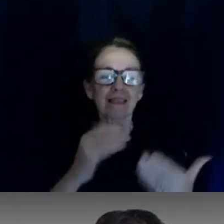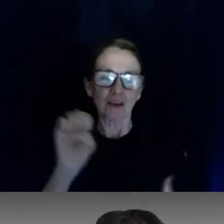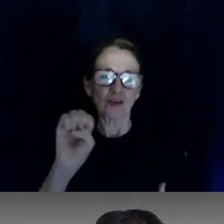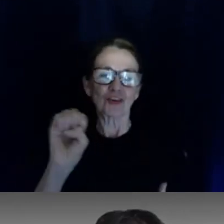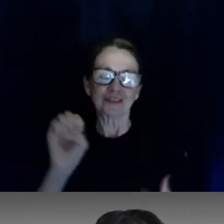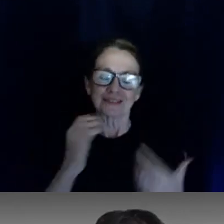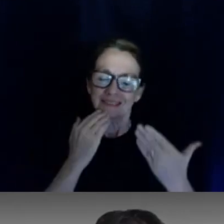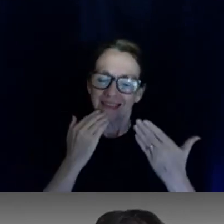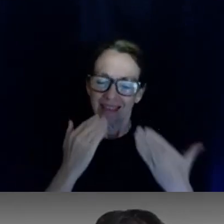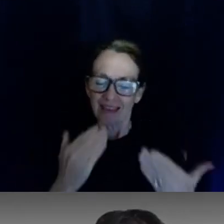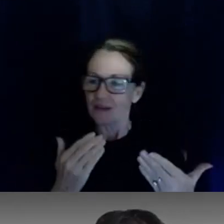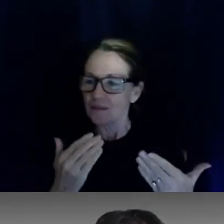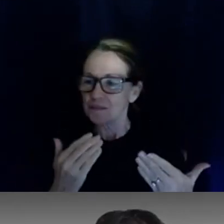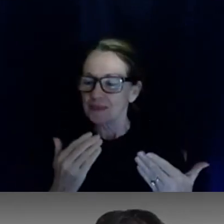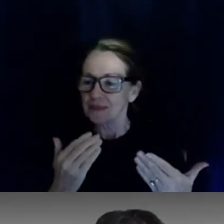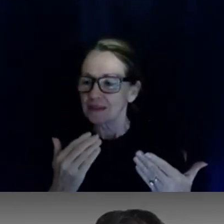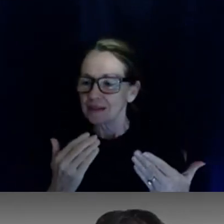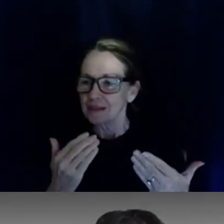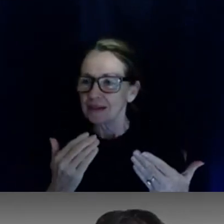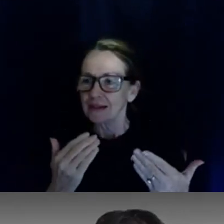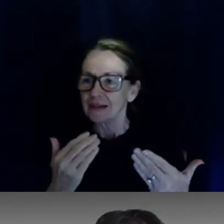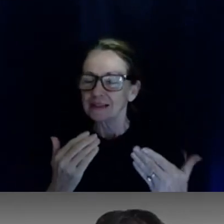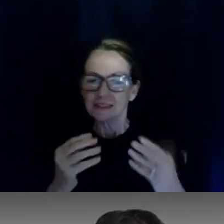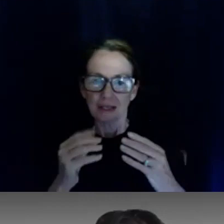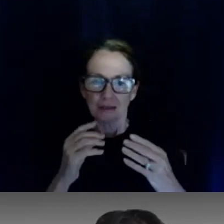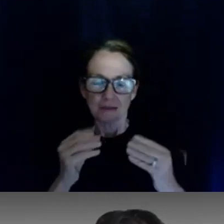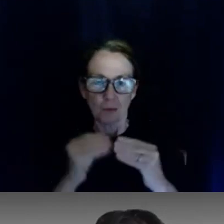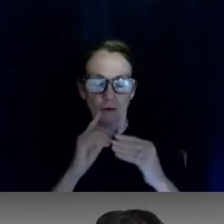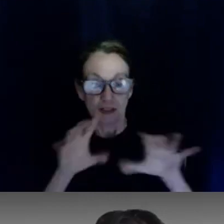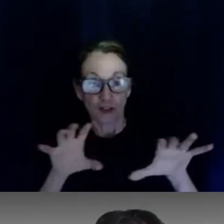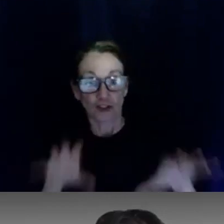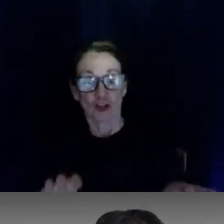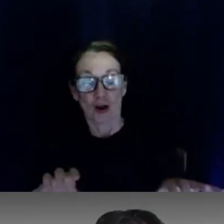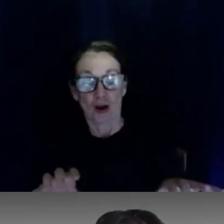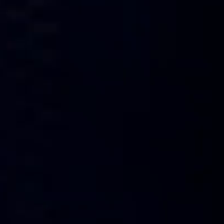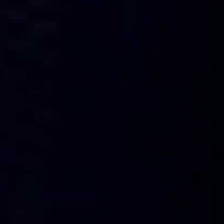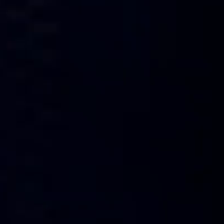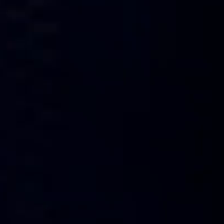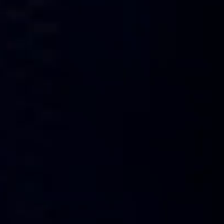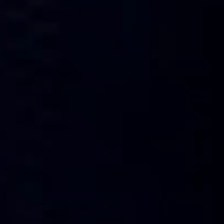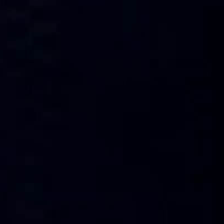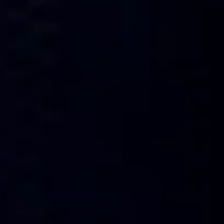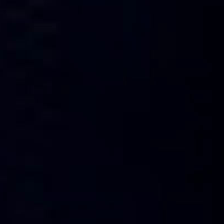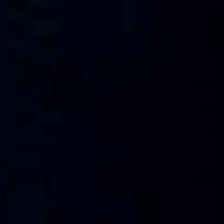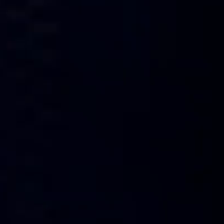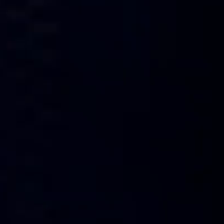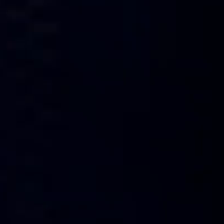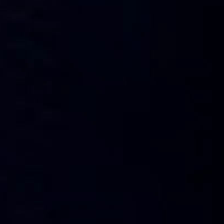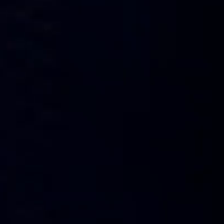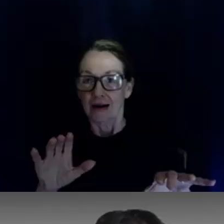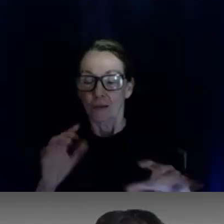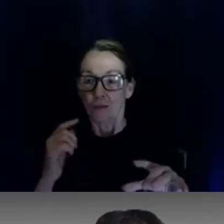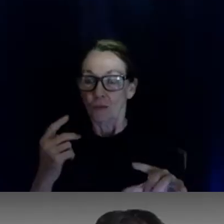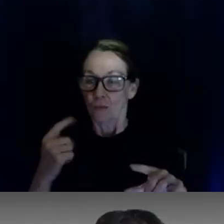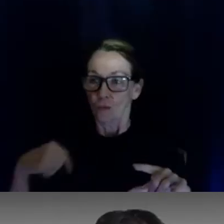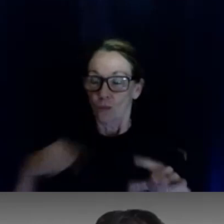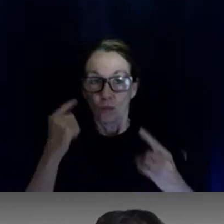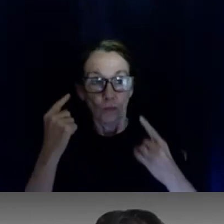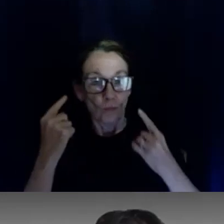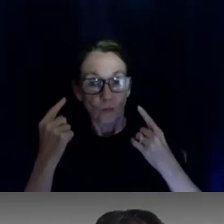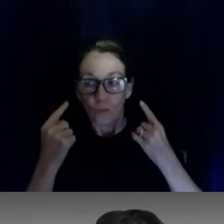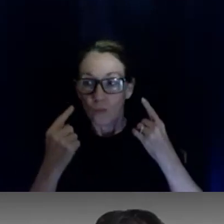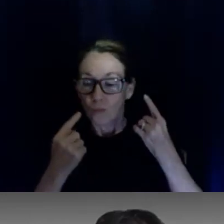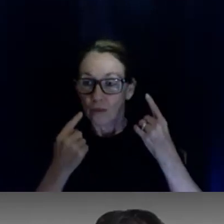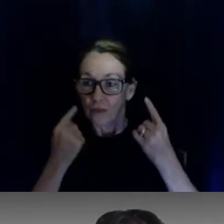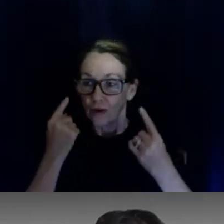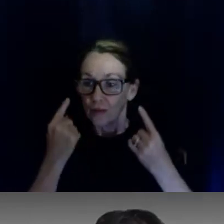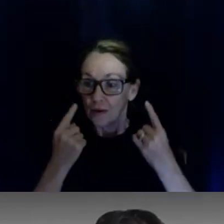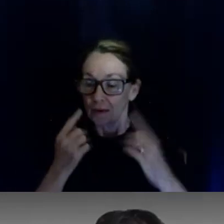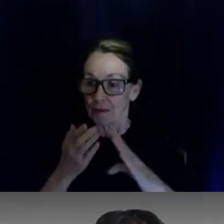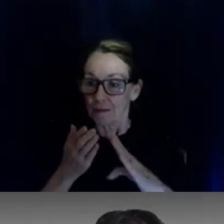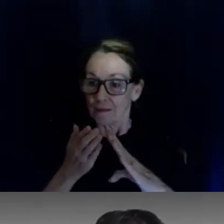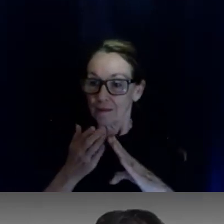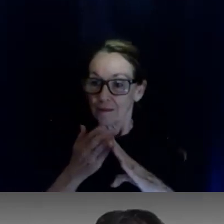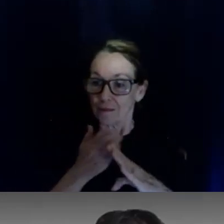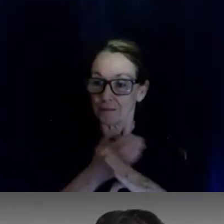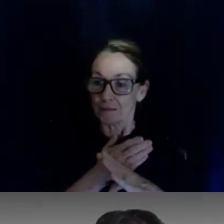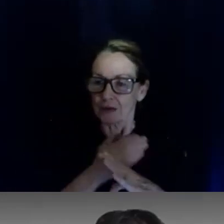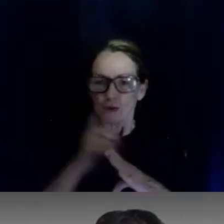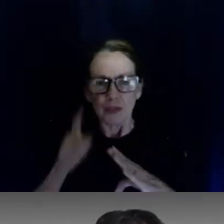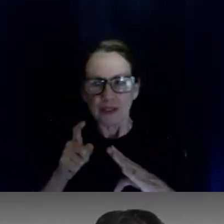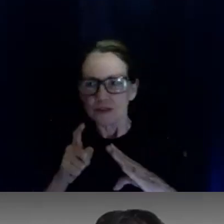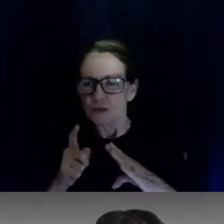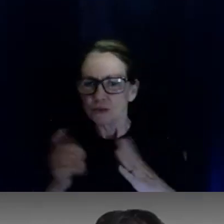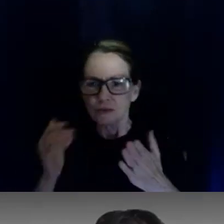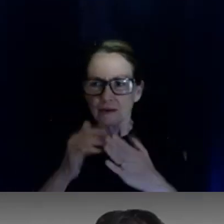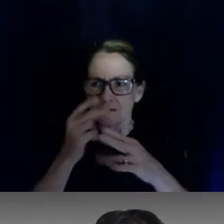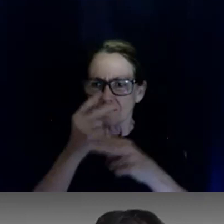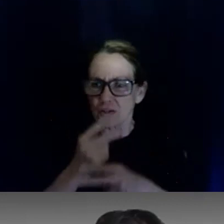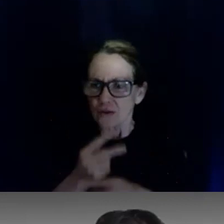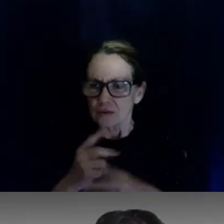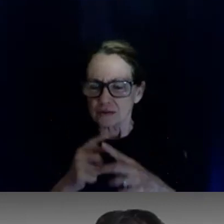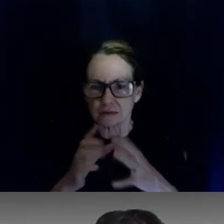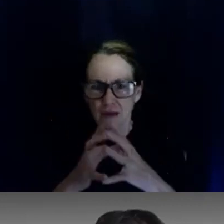BUT WE WILL DO IT AGAIN IN THE NEAR FUTURE.